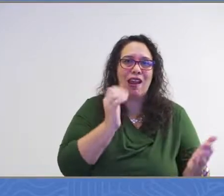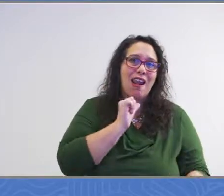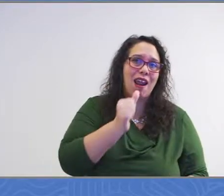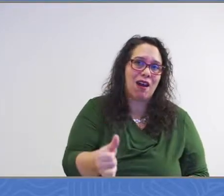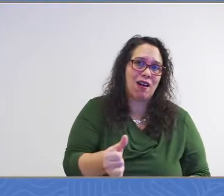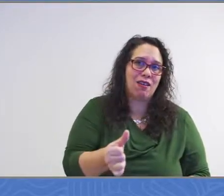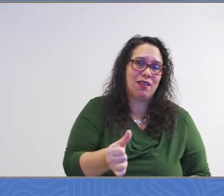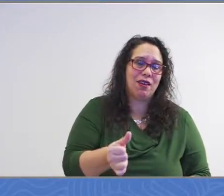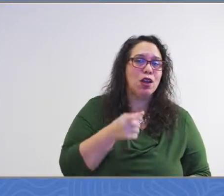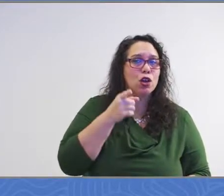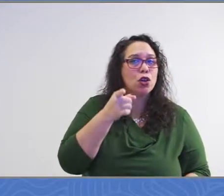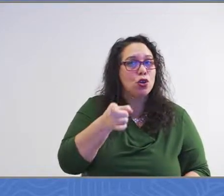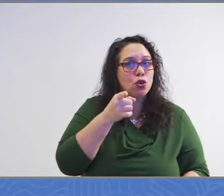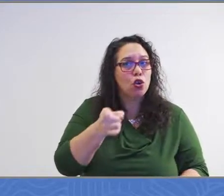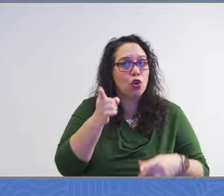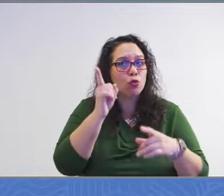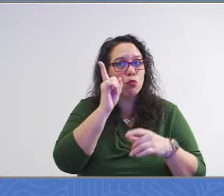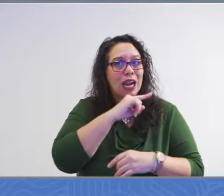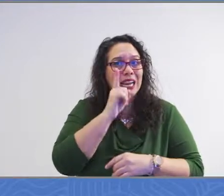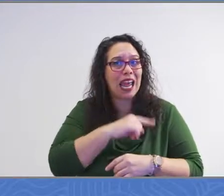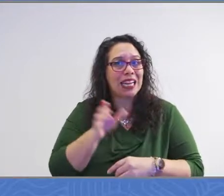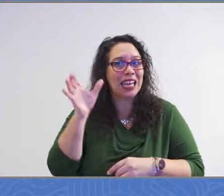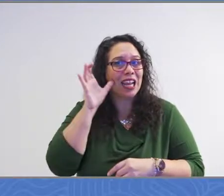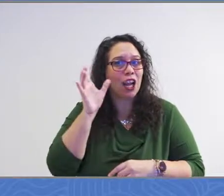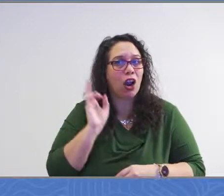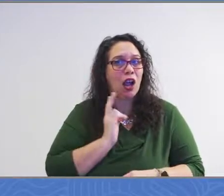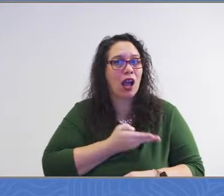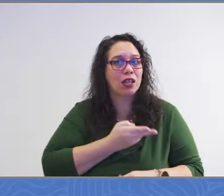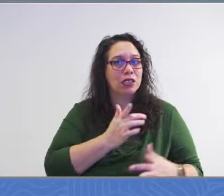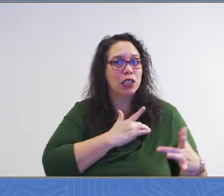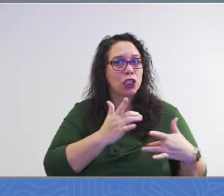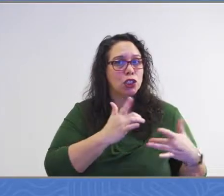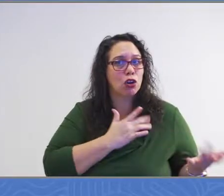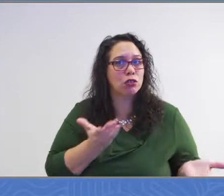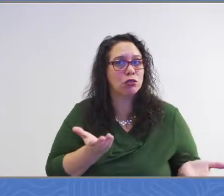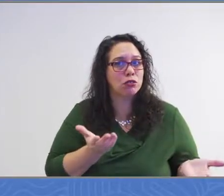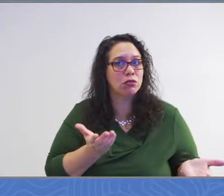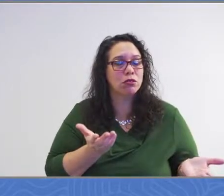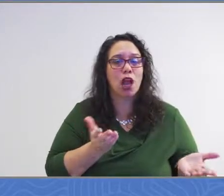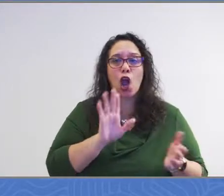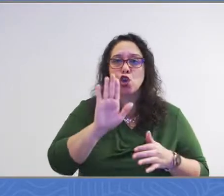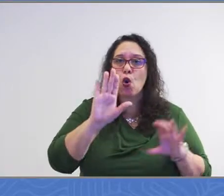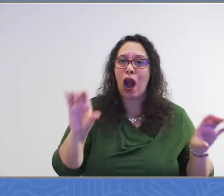You pretend to hear our voices and our concerns. Your action speaks volumes.